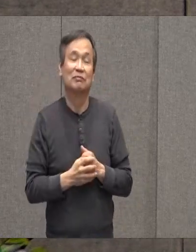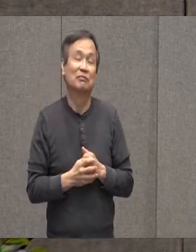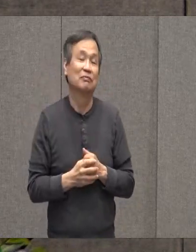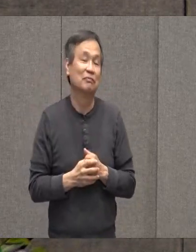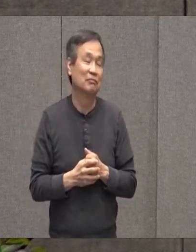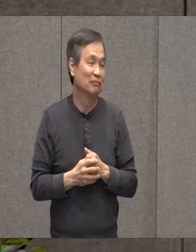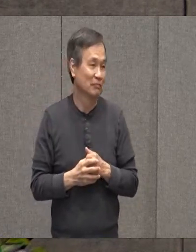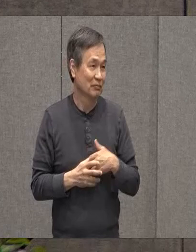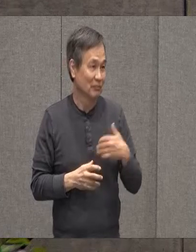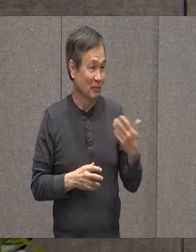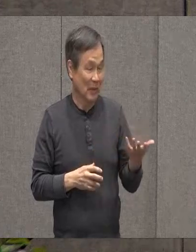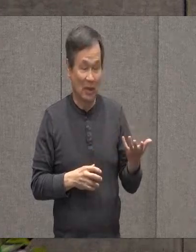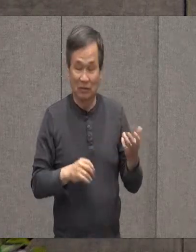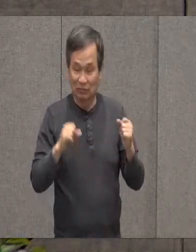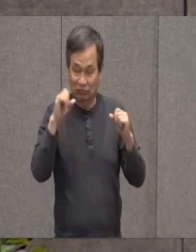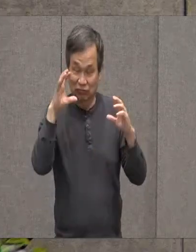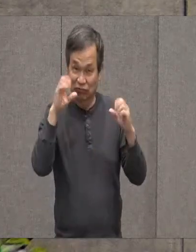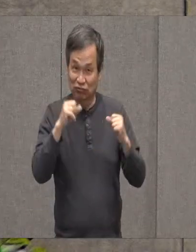Simply amazing, isn't it?